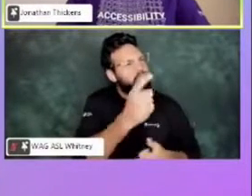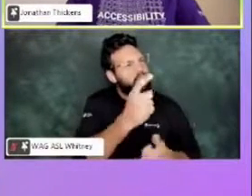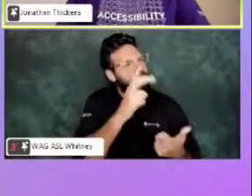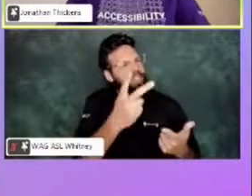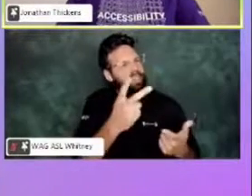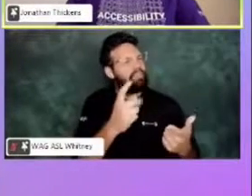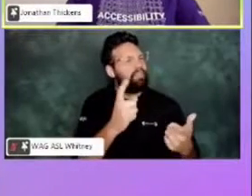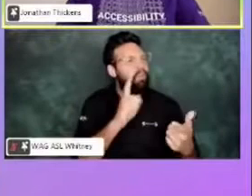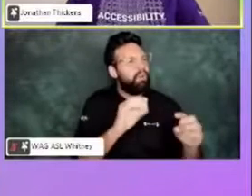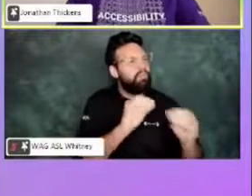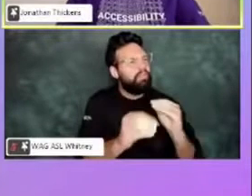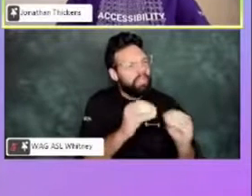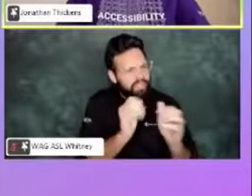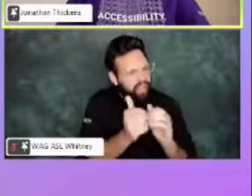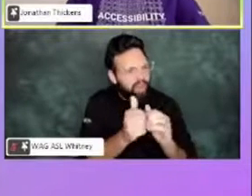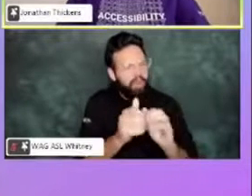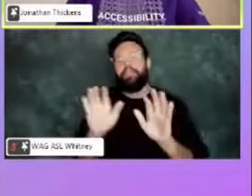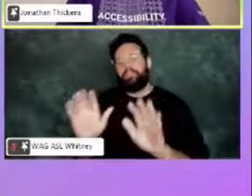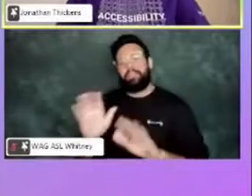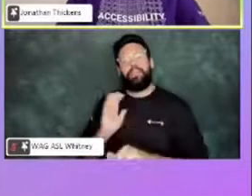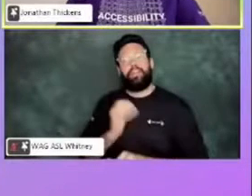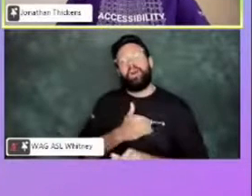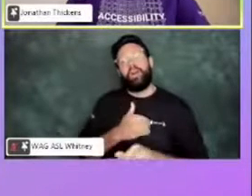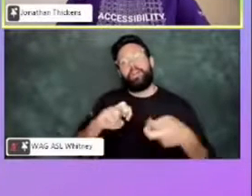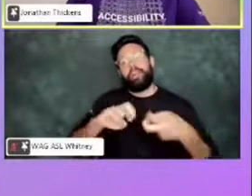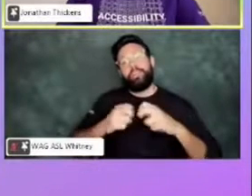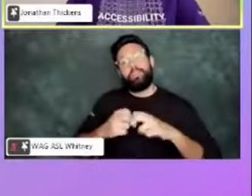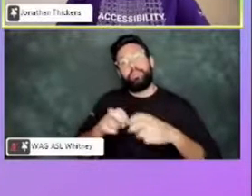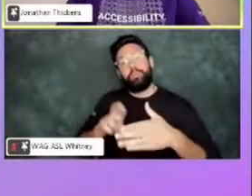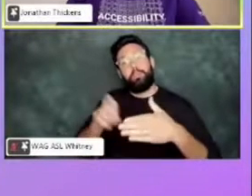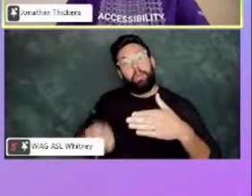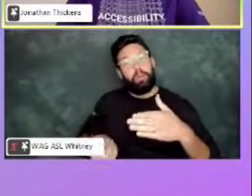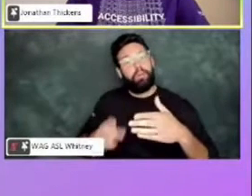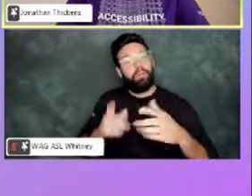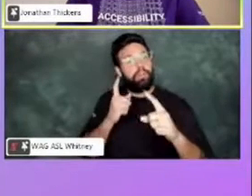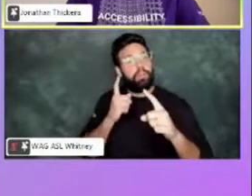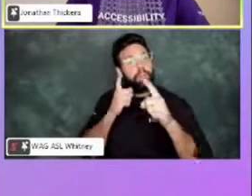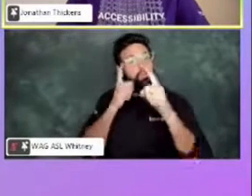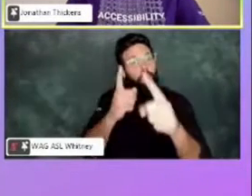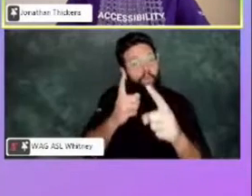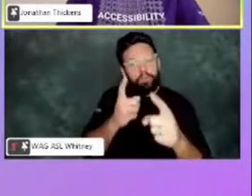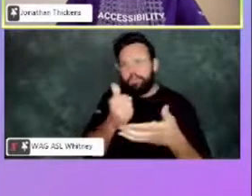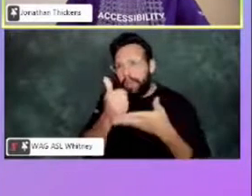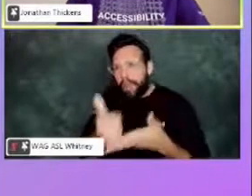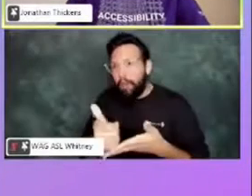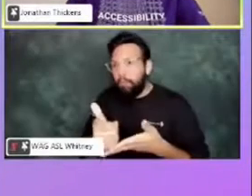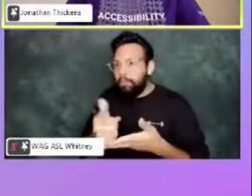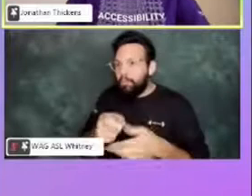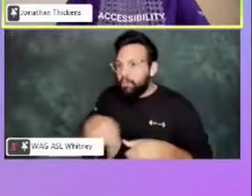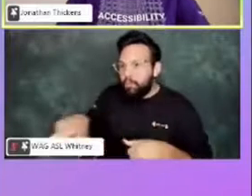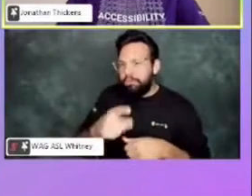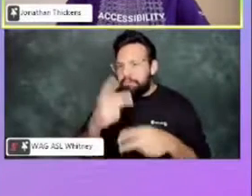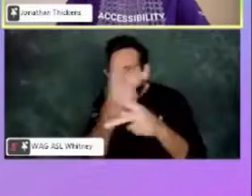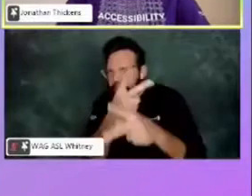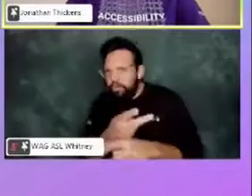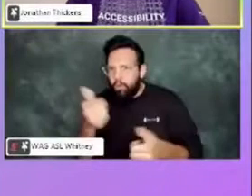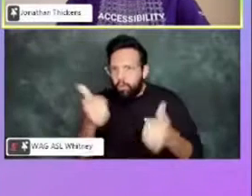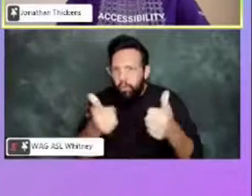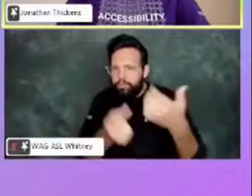our issue reporting is designed around giving you as much help in prioritization as possible. Just like all of our other axe-core-powered tools,